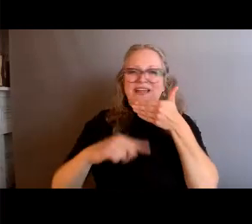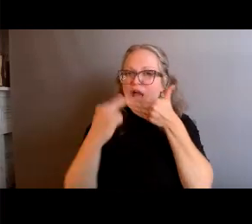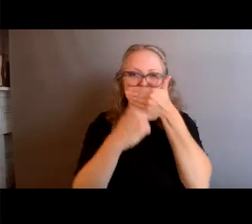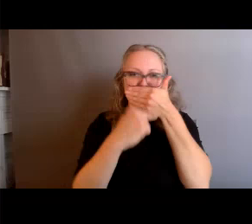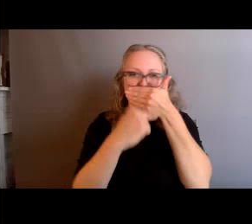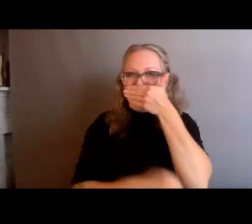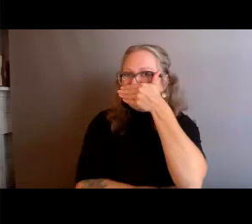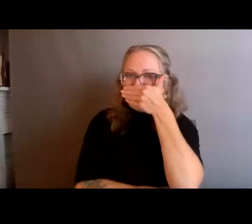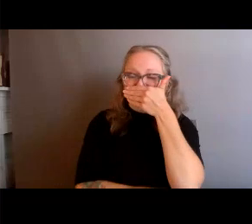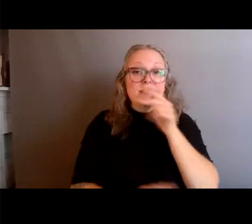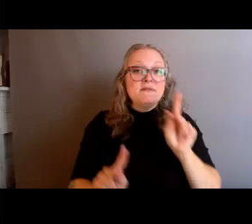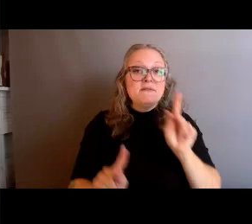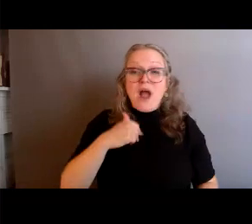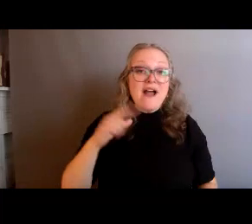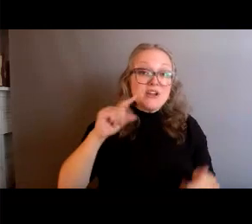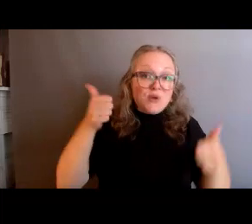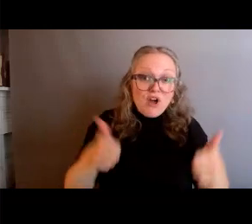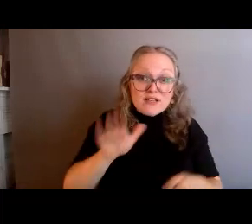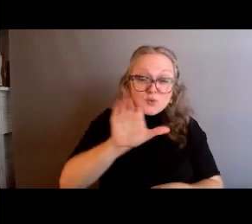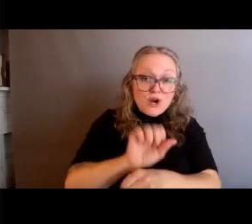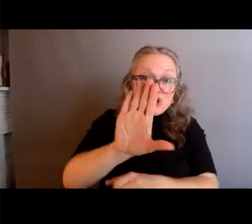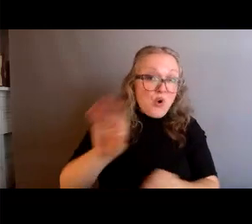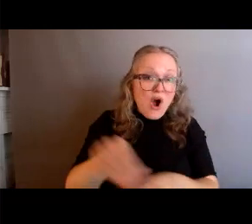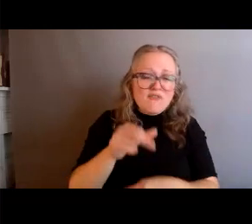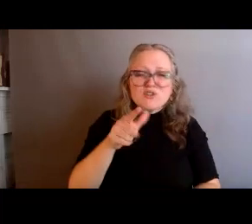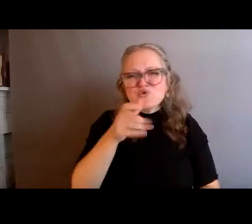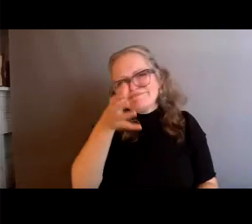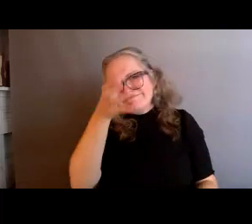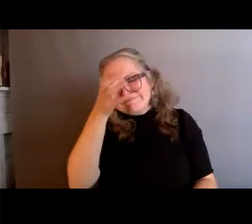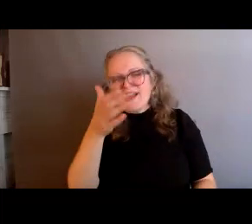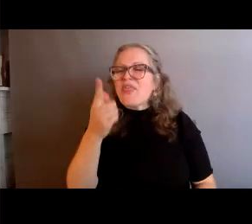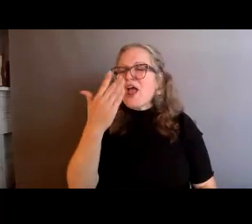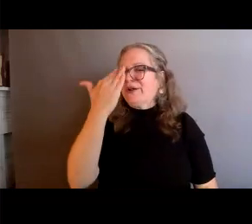have hearing loss that work in your office or know a lot about it, they will know just how big a deal